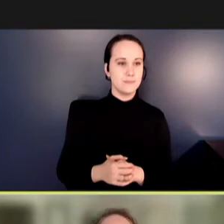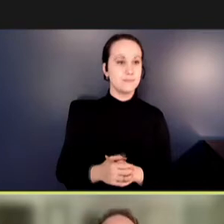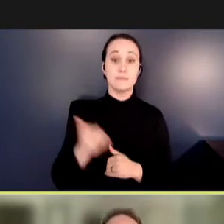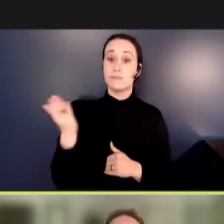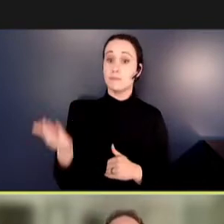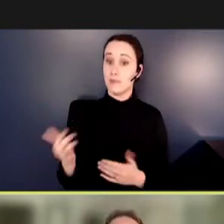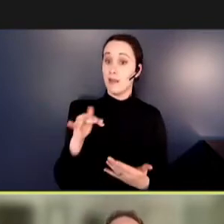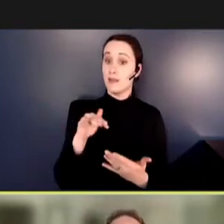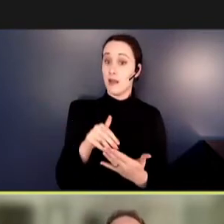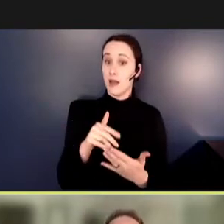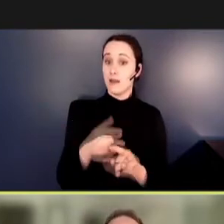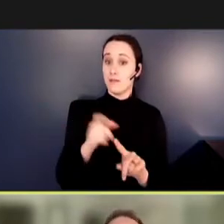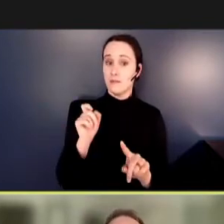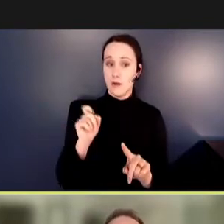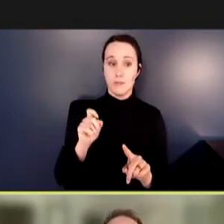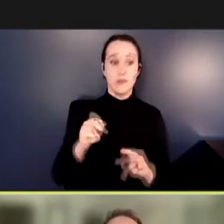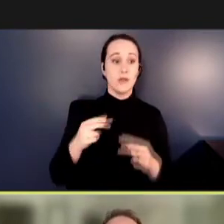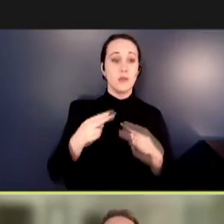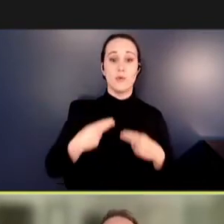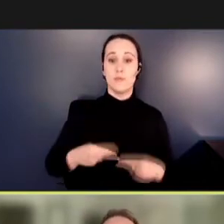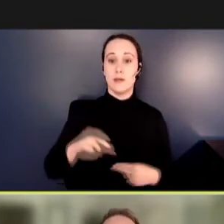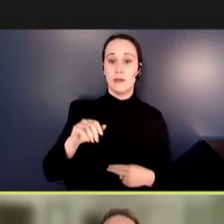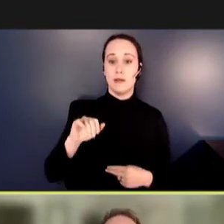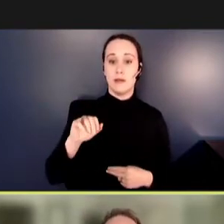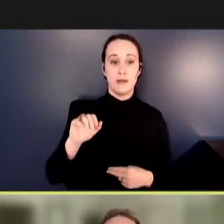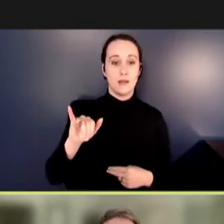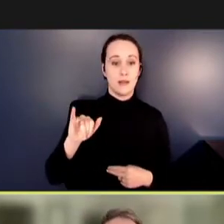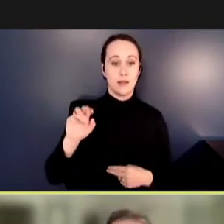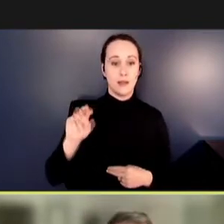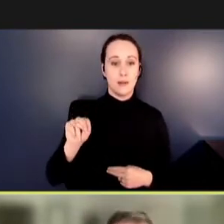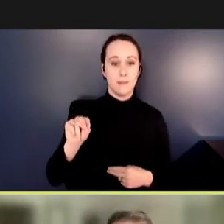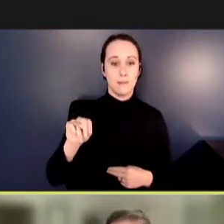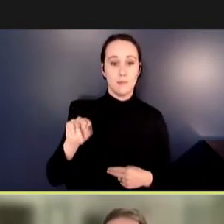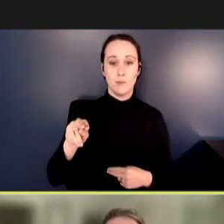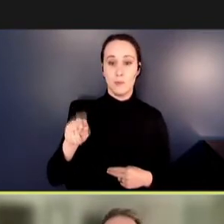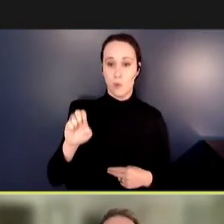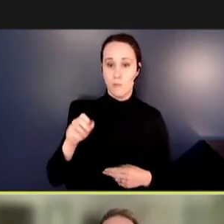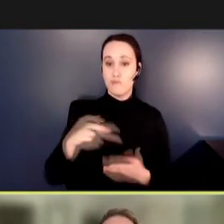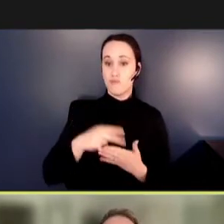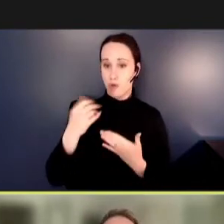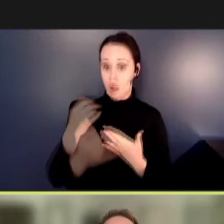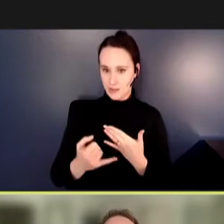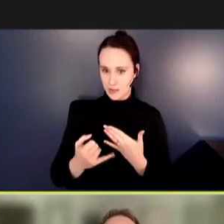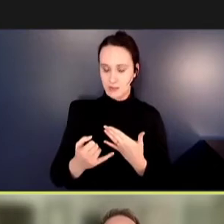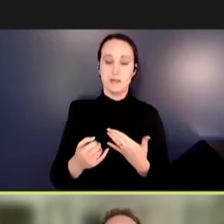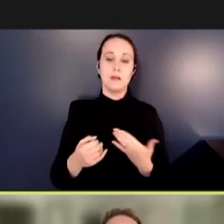did at the Human Immunome Project where we looked at, we took systems biology and small